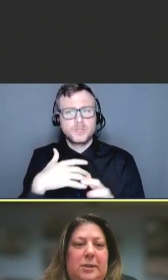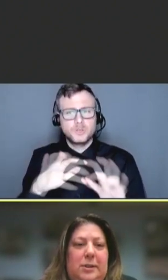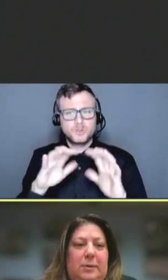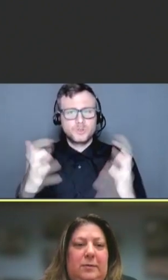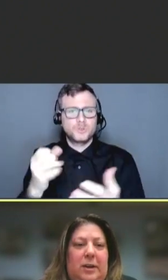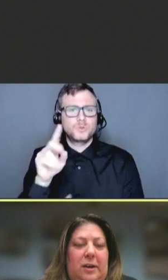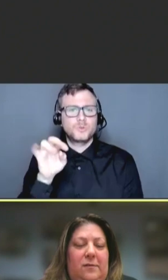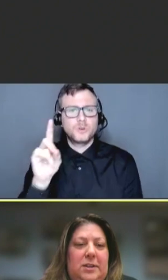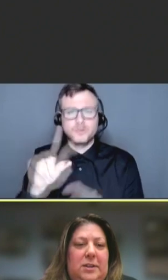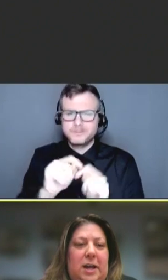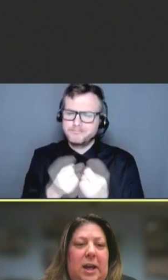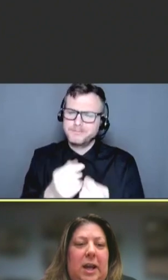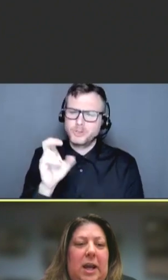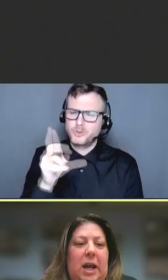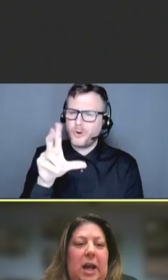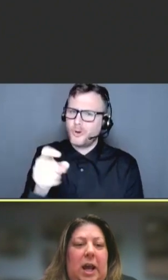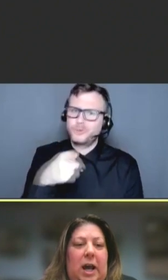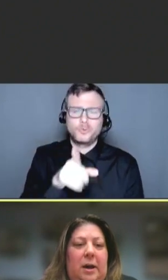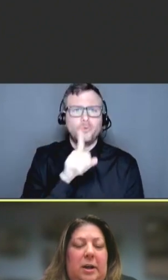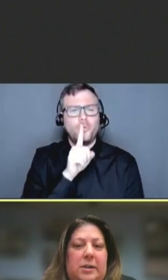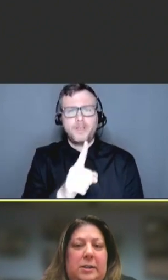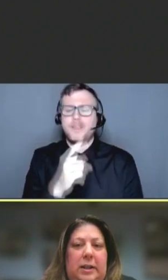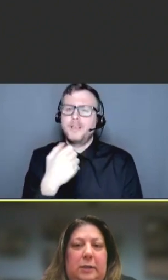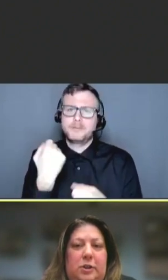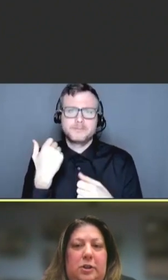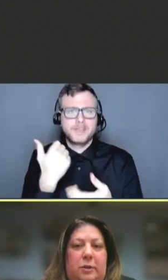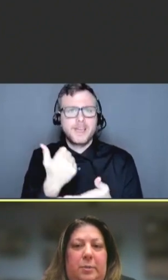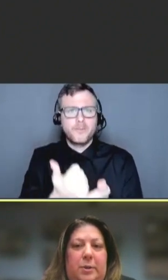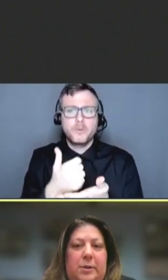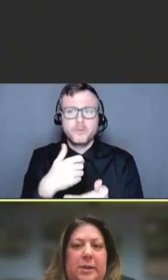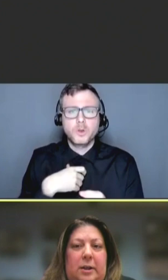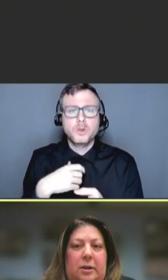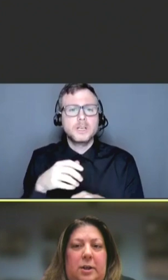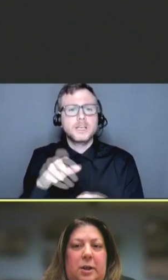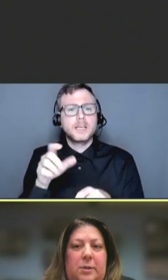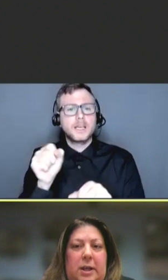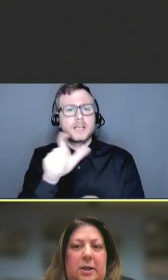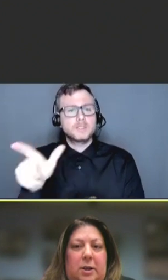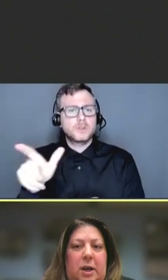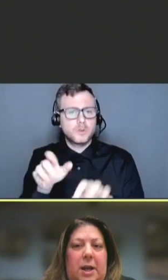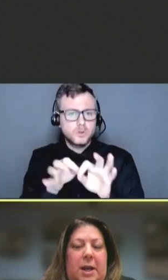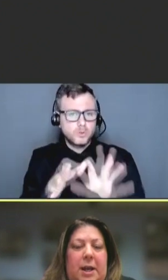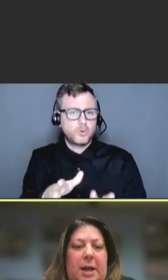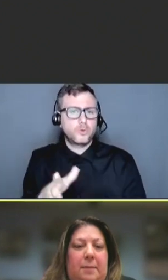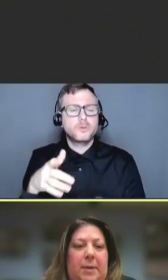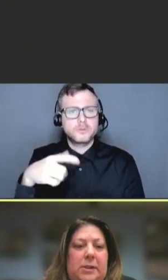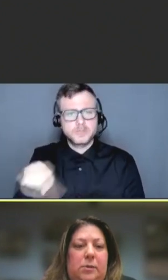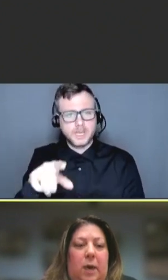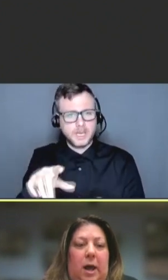who's been very helpful today, our sign language interpreters, and our note taker, as well.